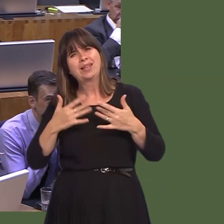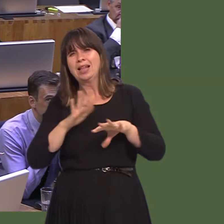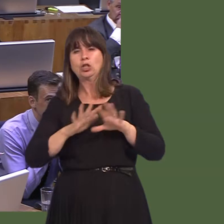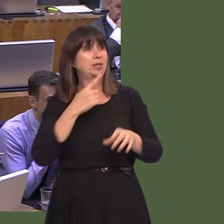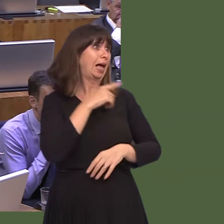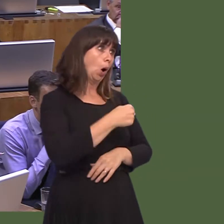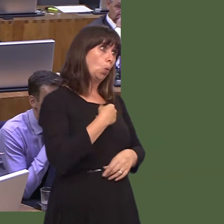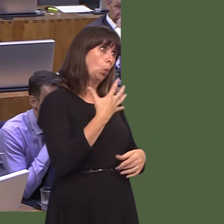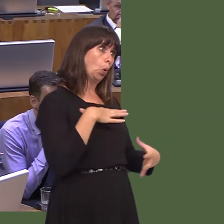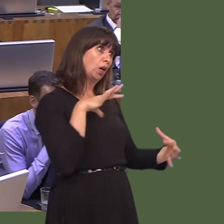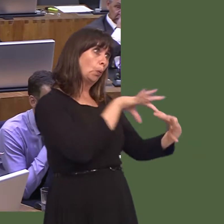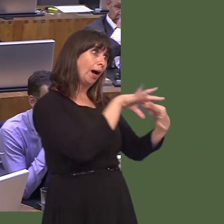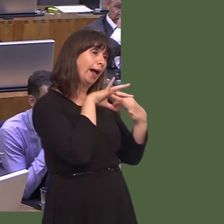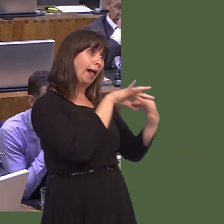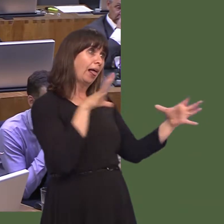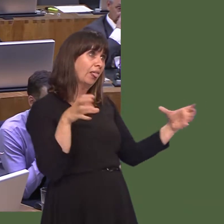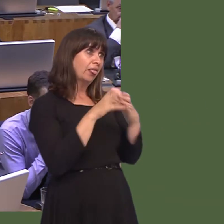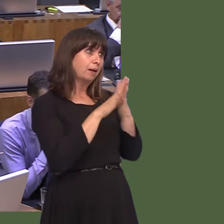'Merge with us so that we can build on your land.'